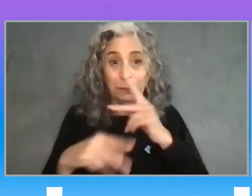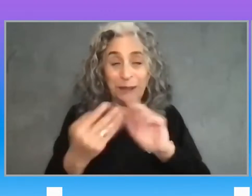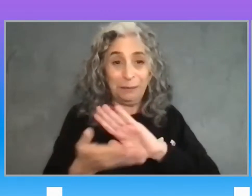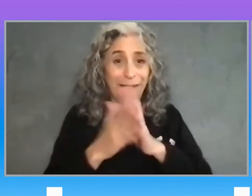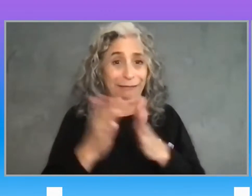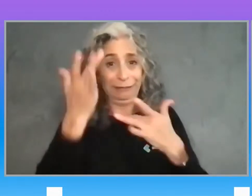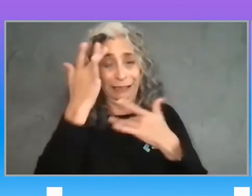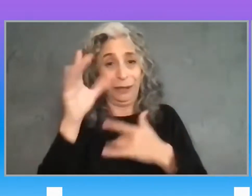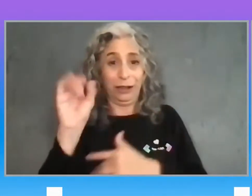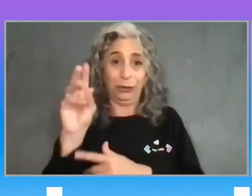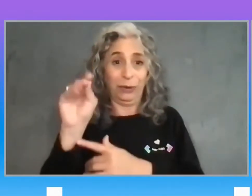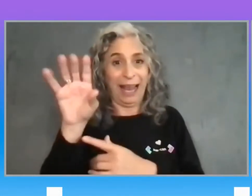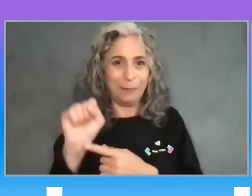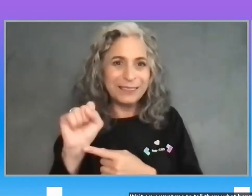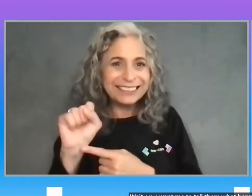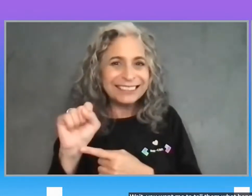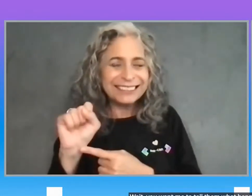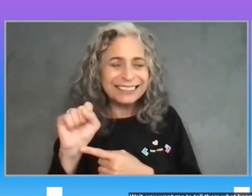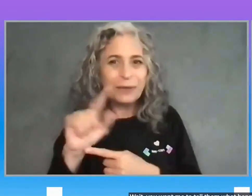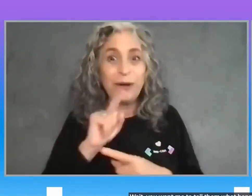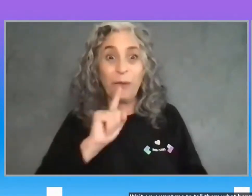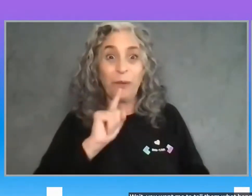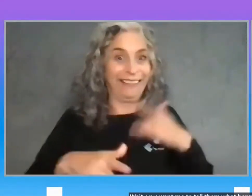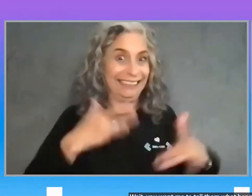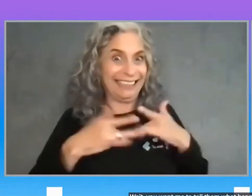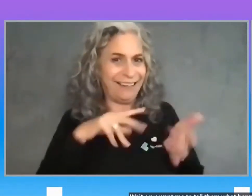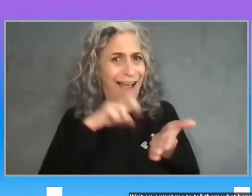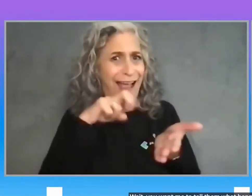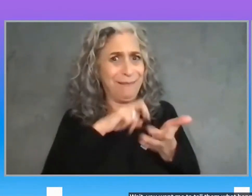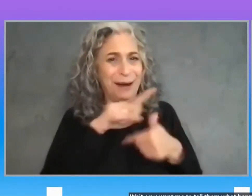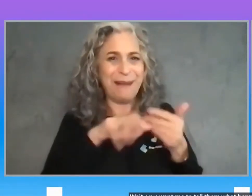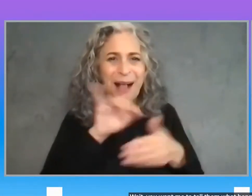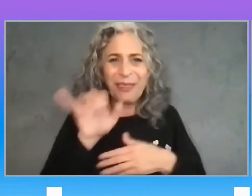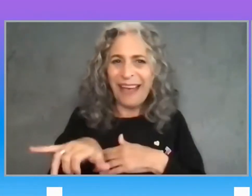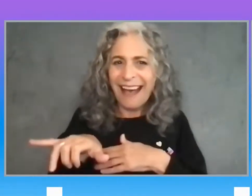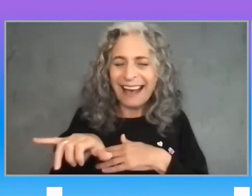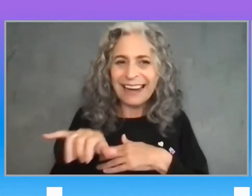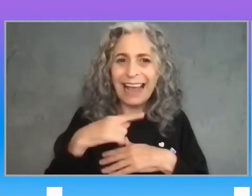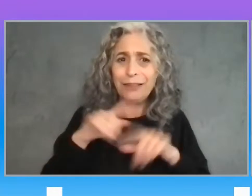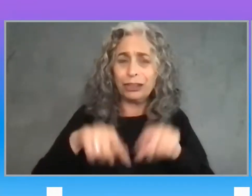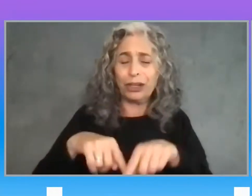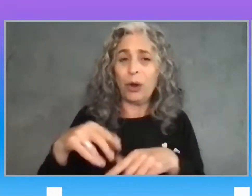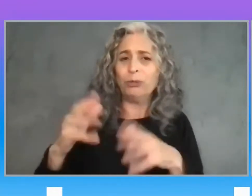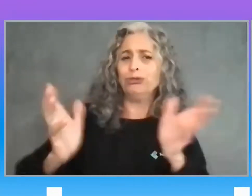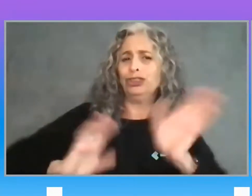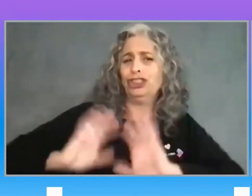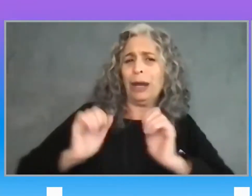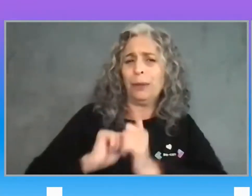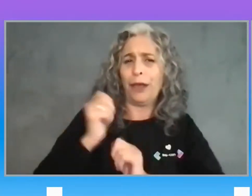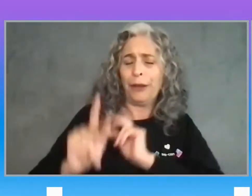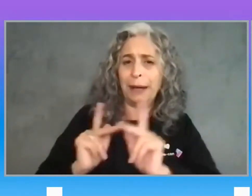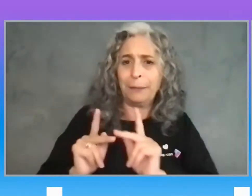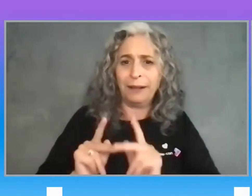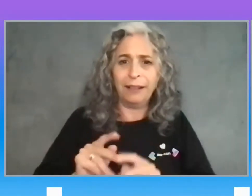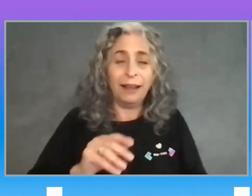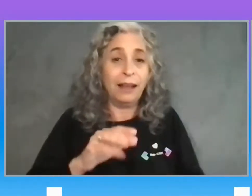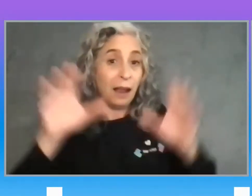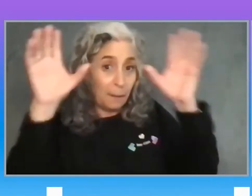got crabs, and they're spreading. We were all very hyper about it, and I have to go shower. Some people. Executive producers,